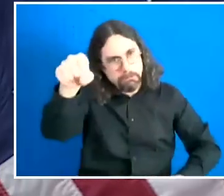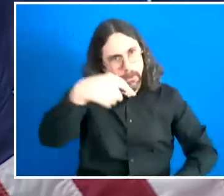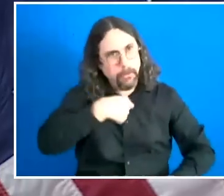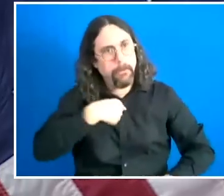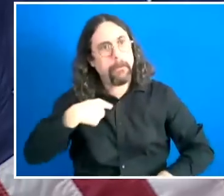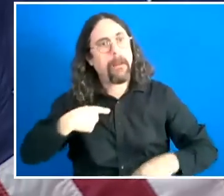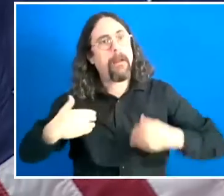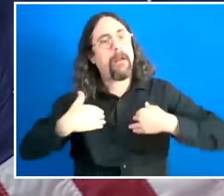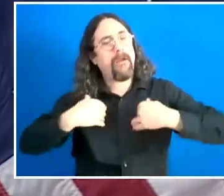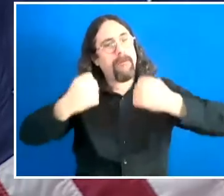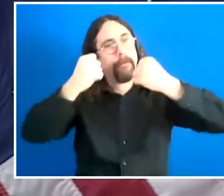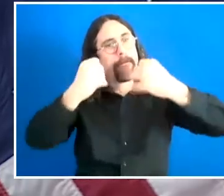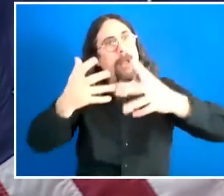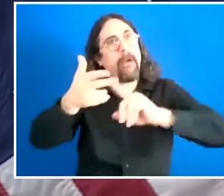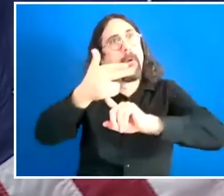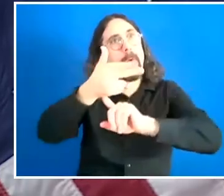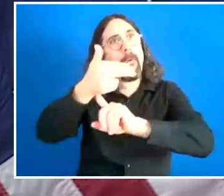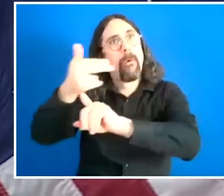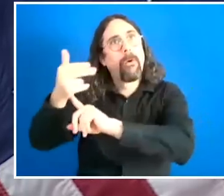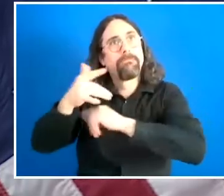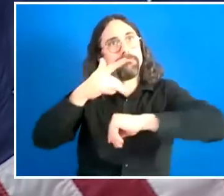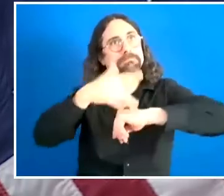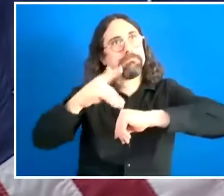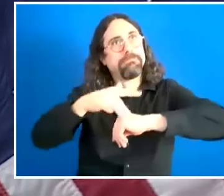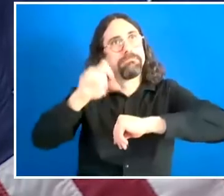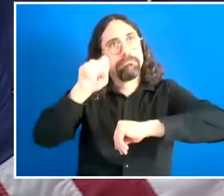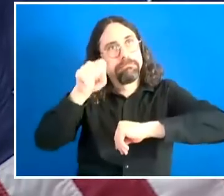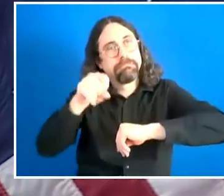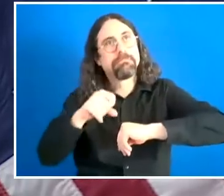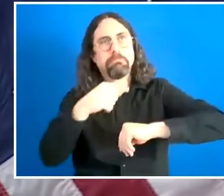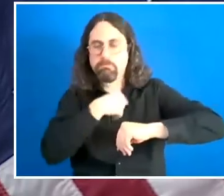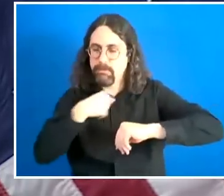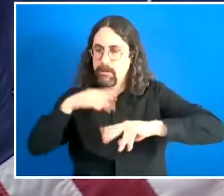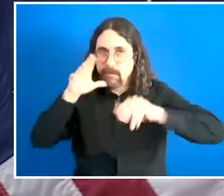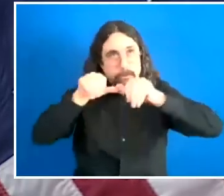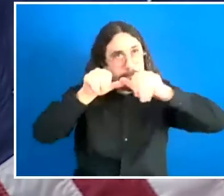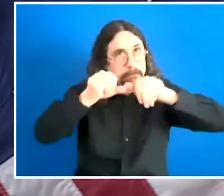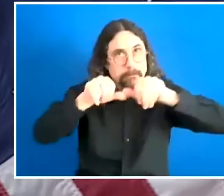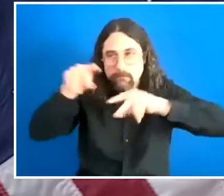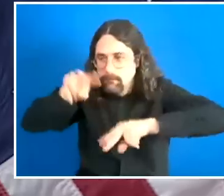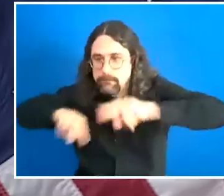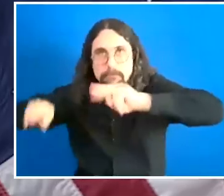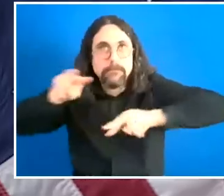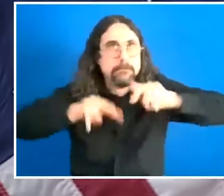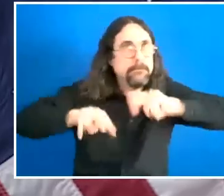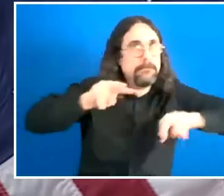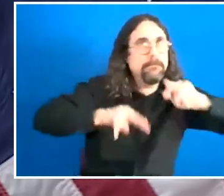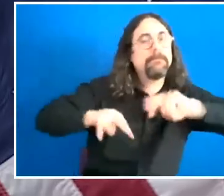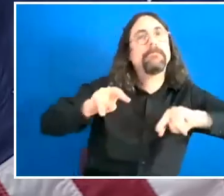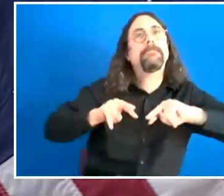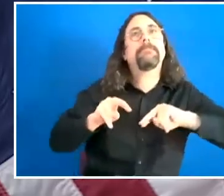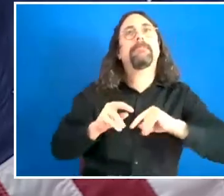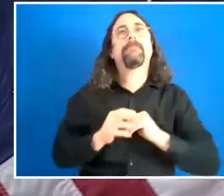NEEDED IT'S ACTED ON RIGHT AWAY. B UTWHAT COMMISSIONER BANKS HAS SAID AS WELL IS THAT WE'VE GOT TO